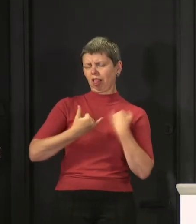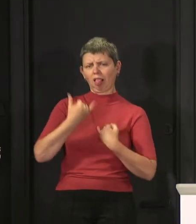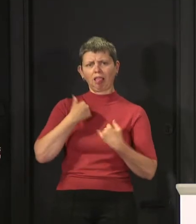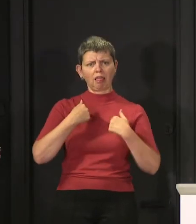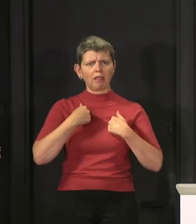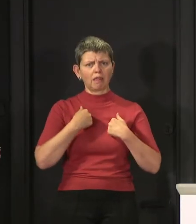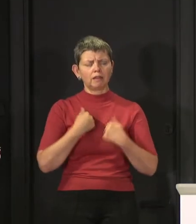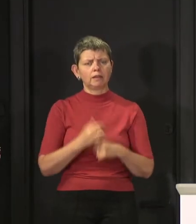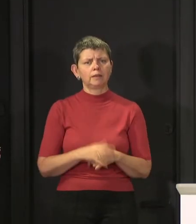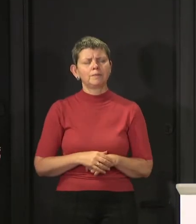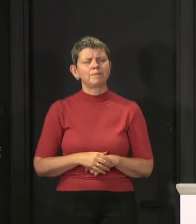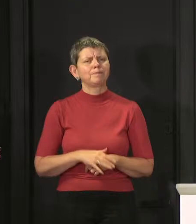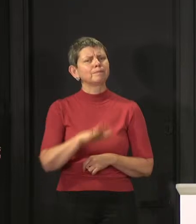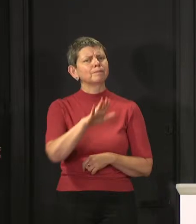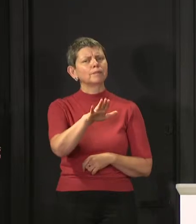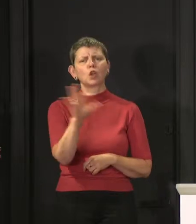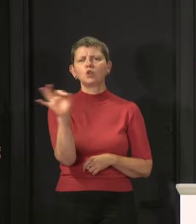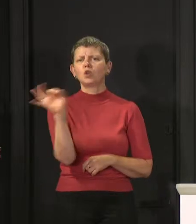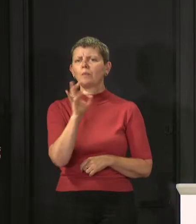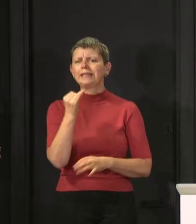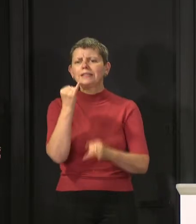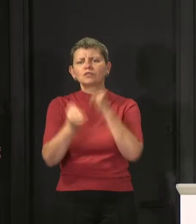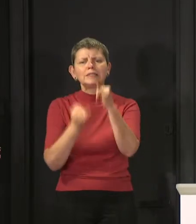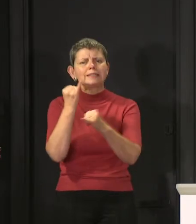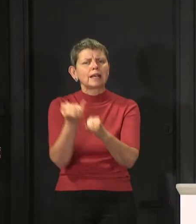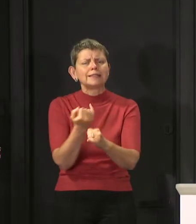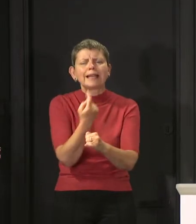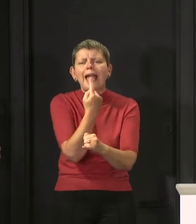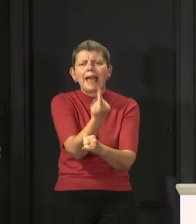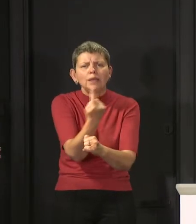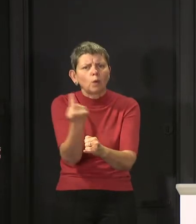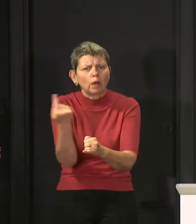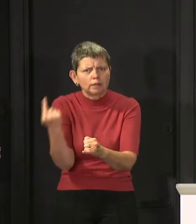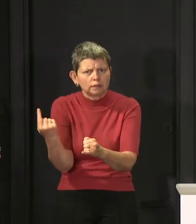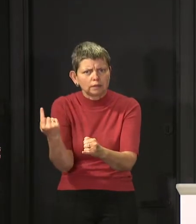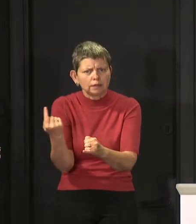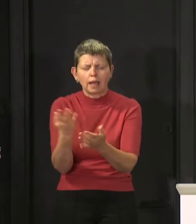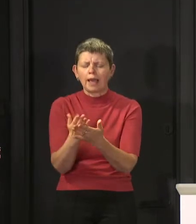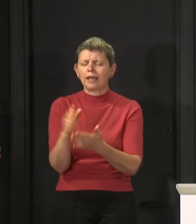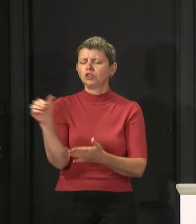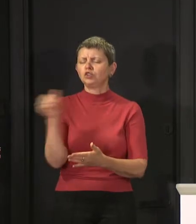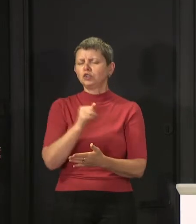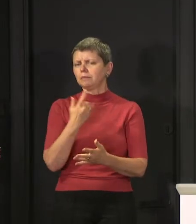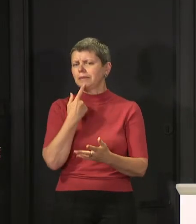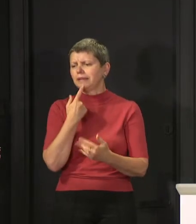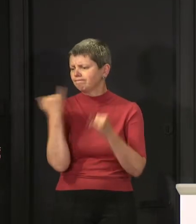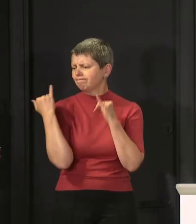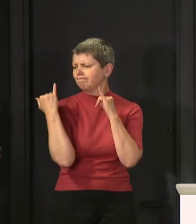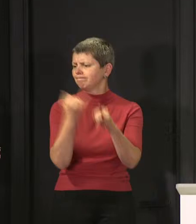no individual should suffer abuse for getting an illness. Notwithstanding what we are saying